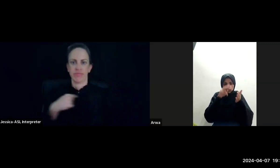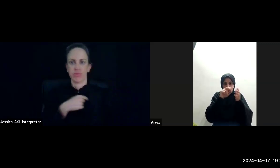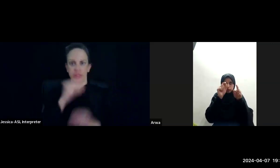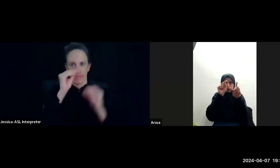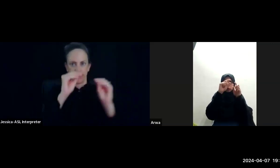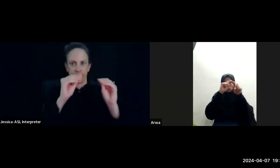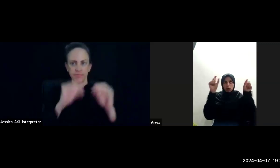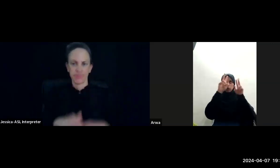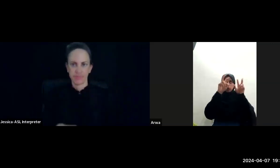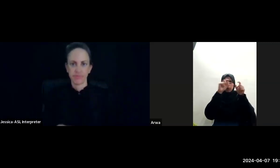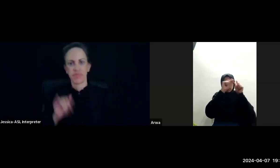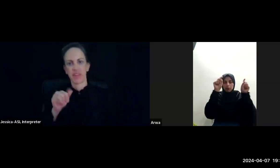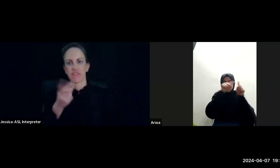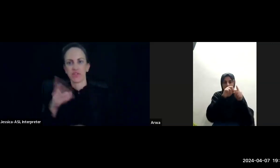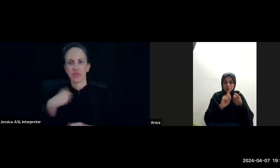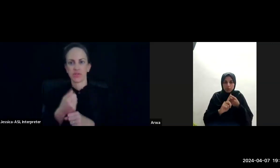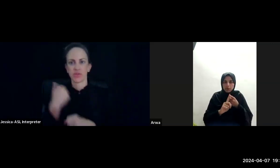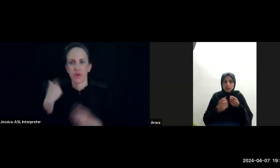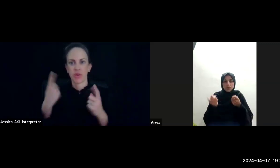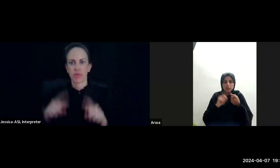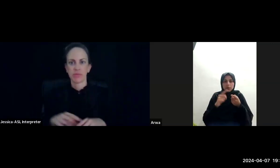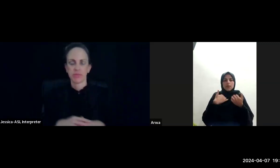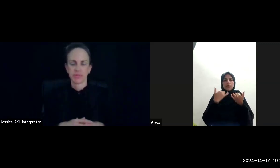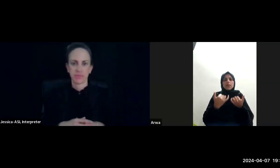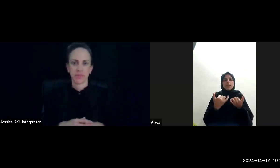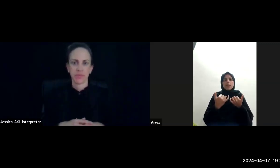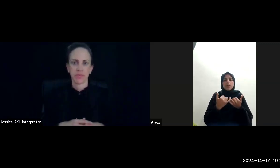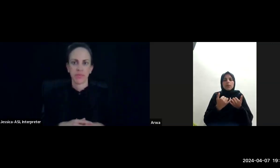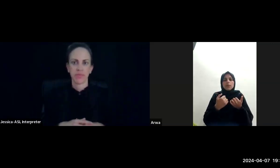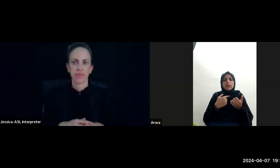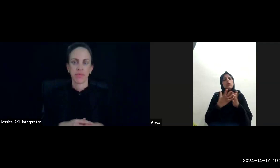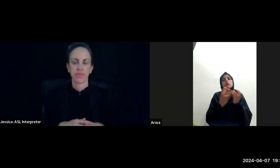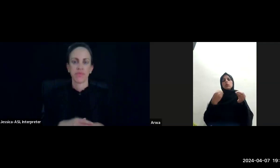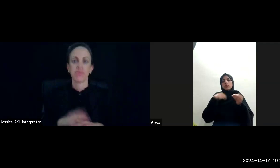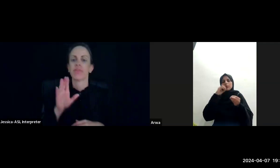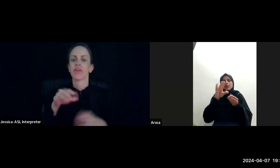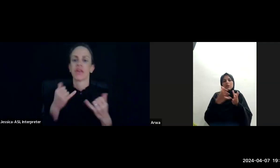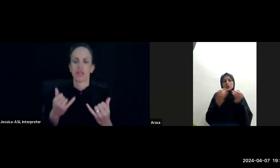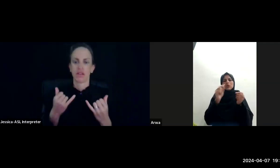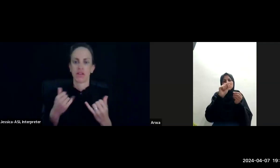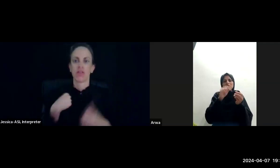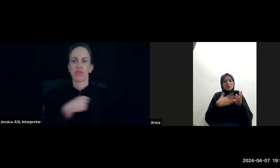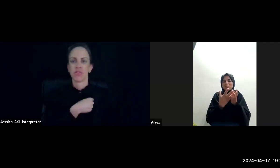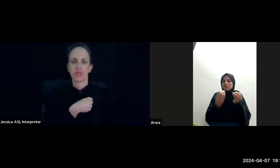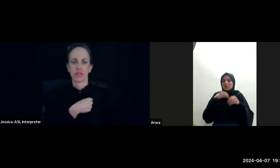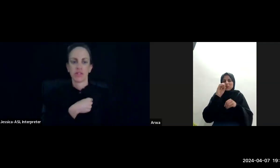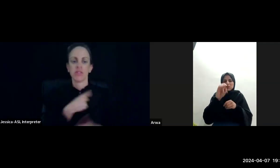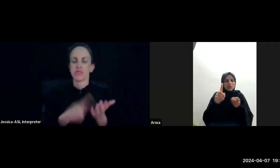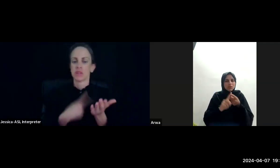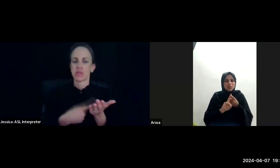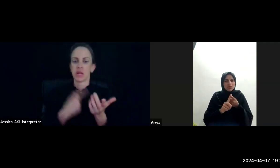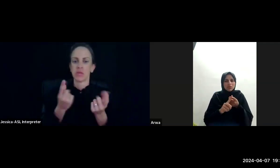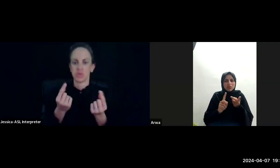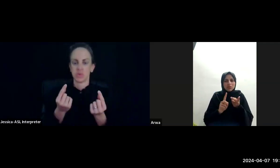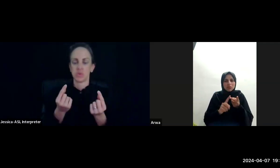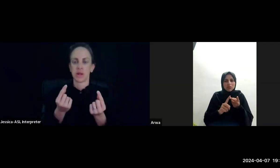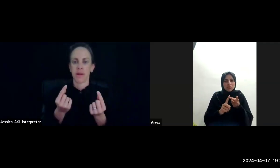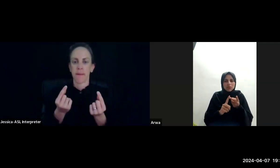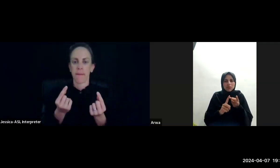that this happened. Now this is something as solution we give okay. Even many clinicians think that the moment